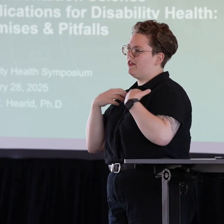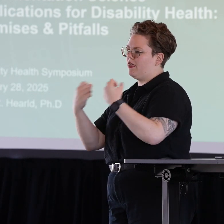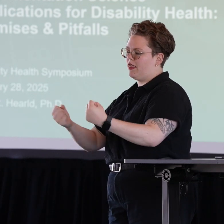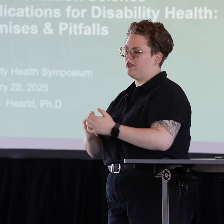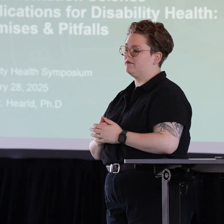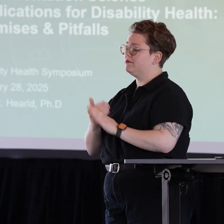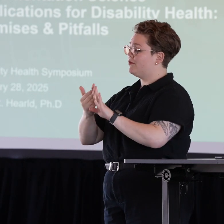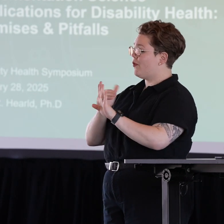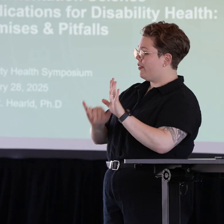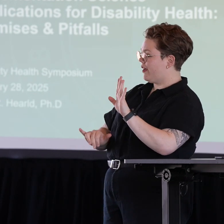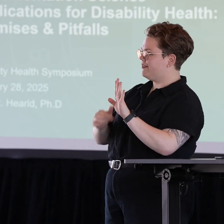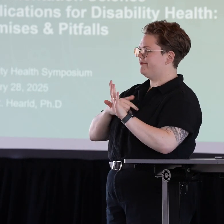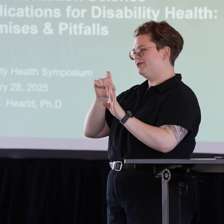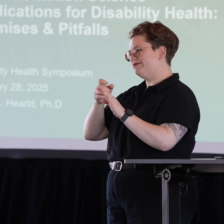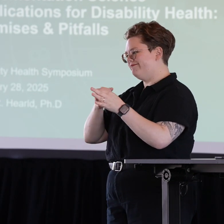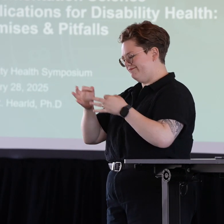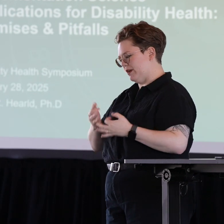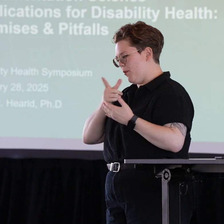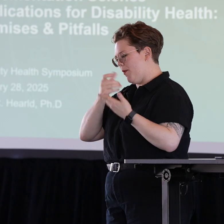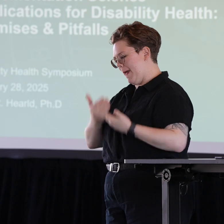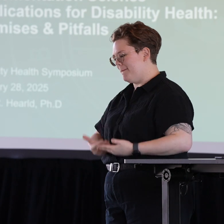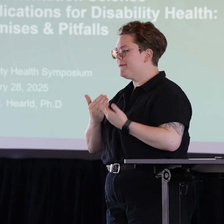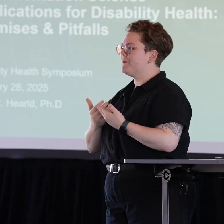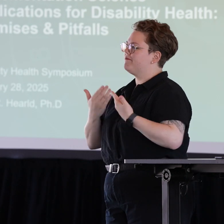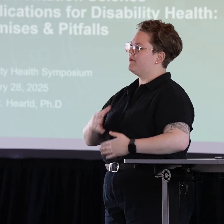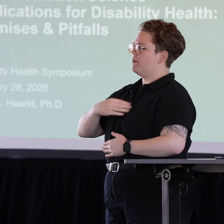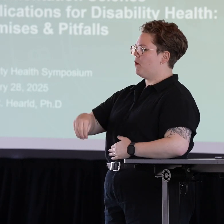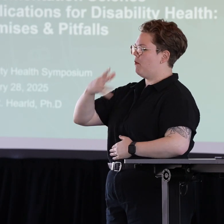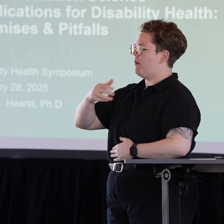that, I should first describe myself. I am a white male with